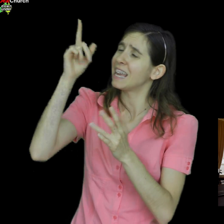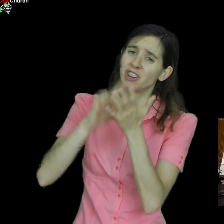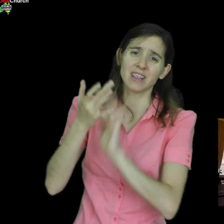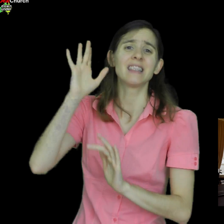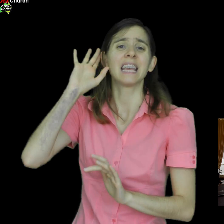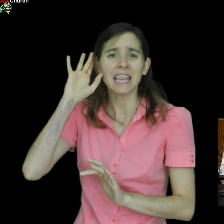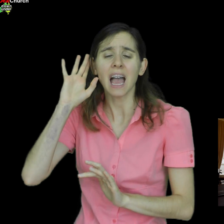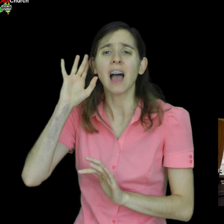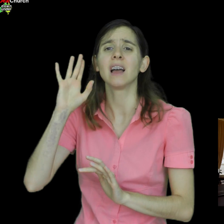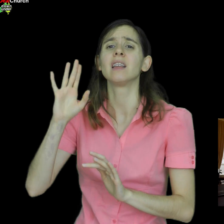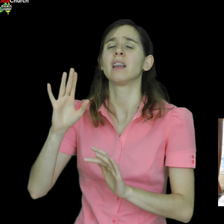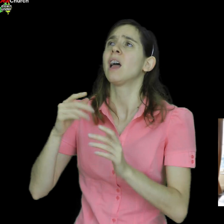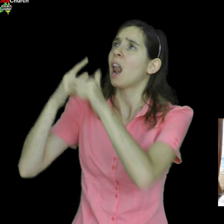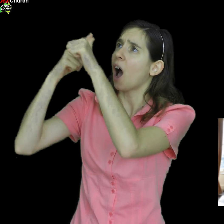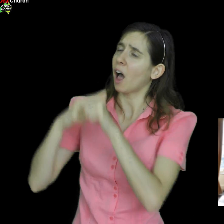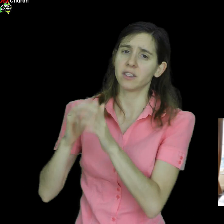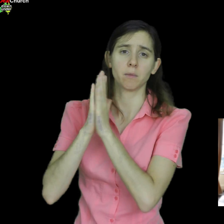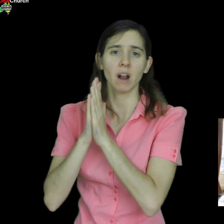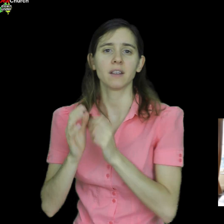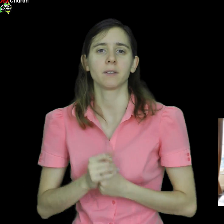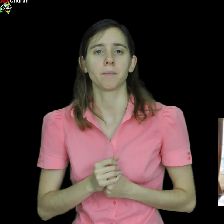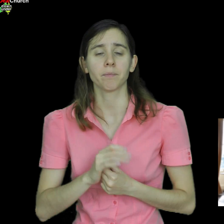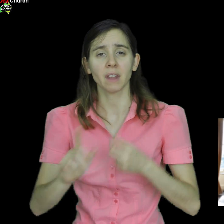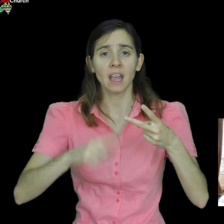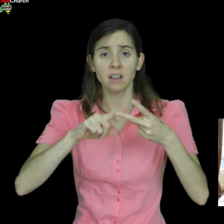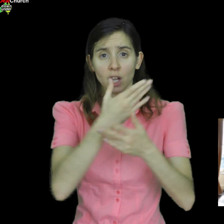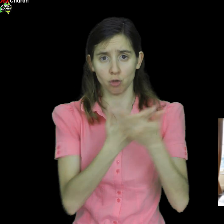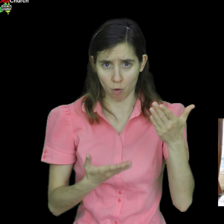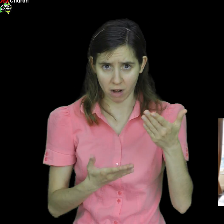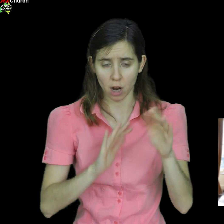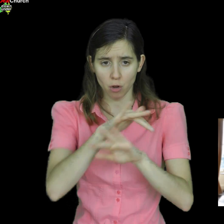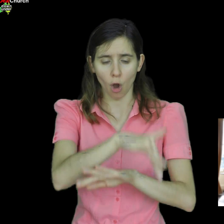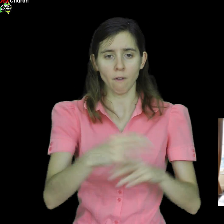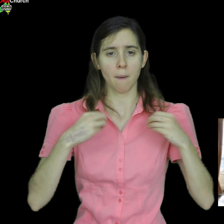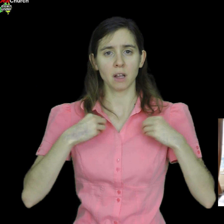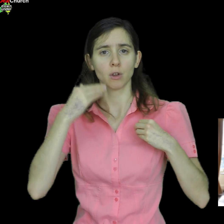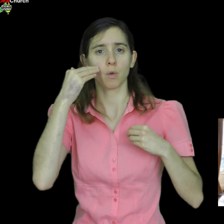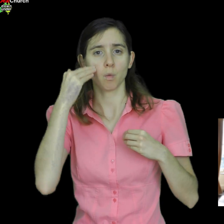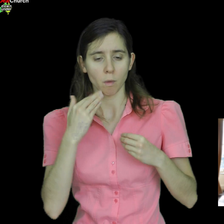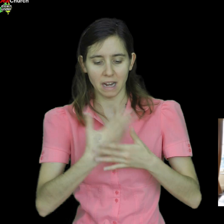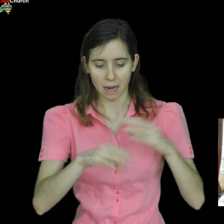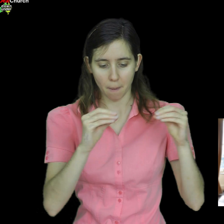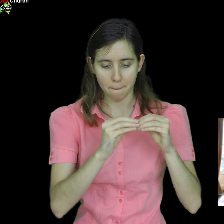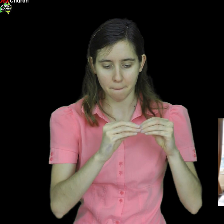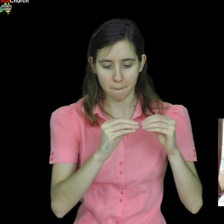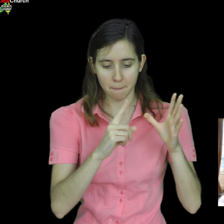answers prayers!" The second story is about a business woman in Bangkok.